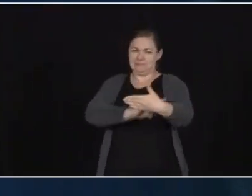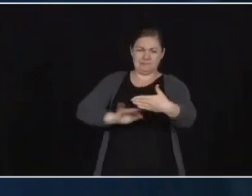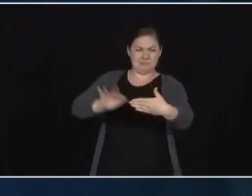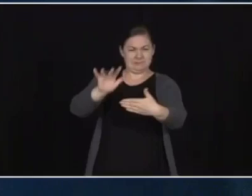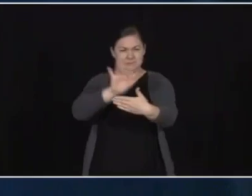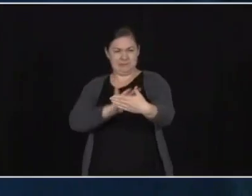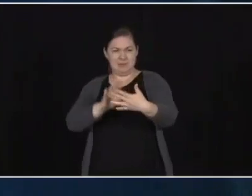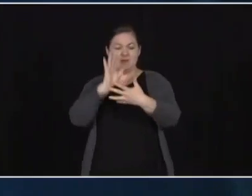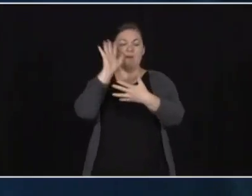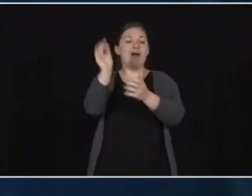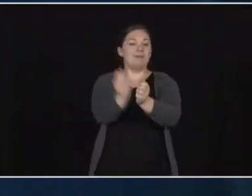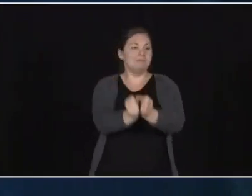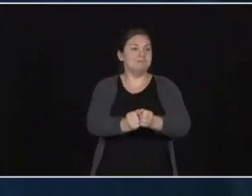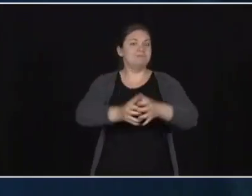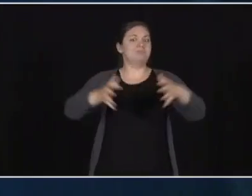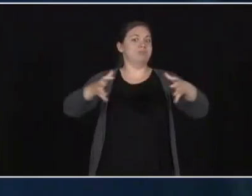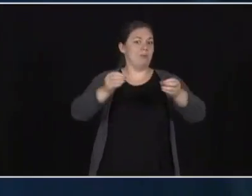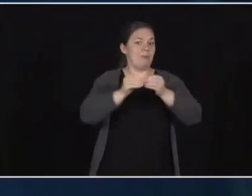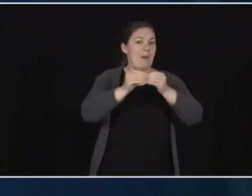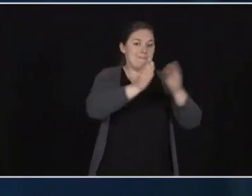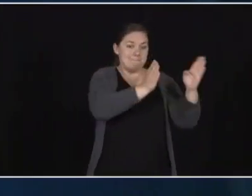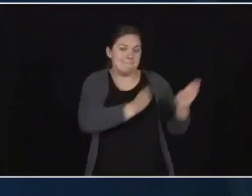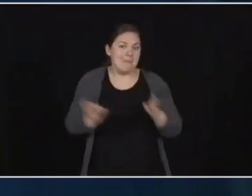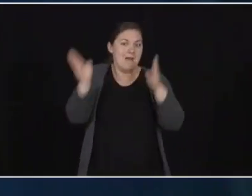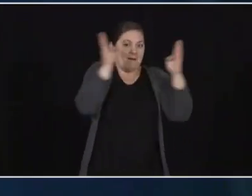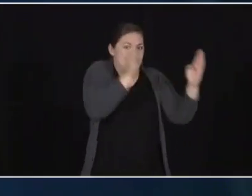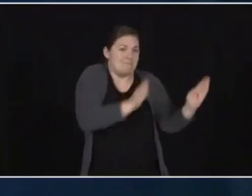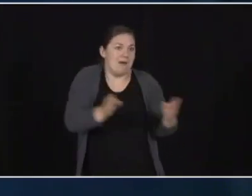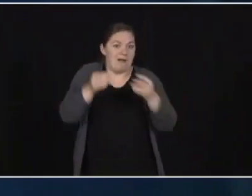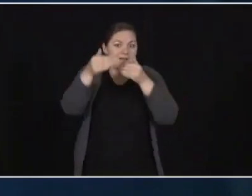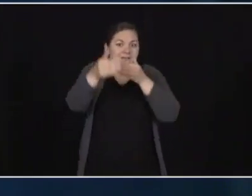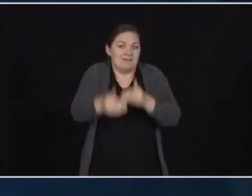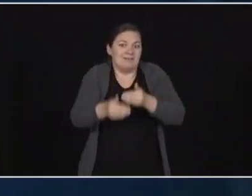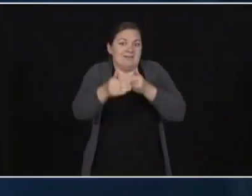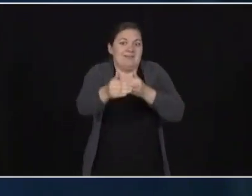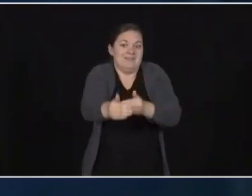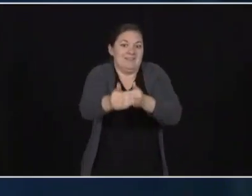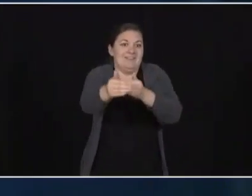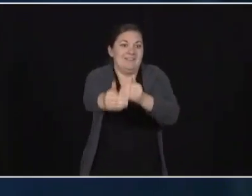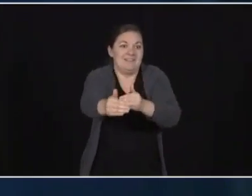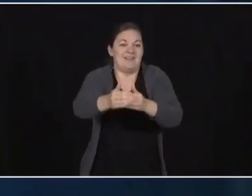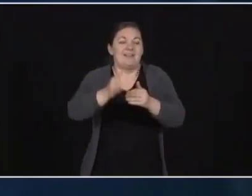learn now, so we will plan, do the work, study that work, and then we will act and potentially